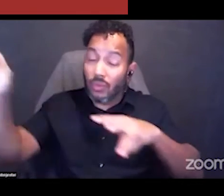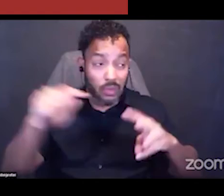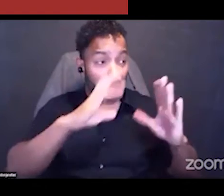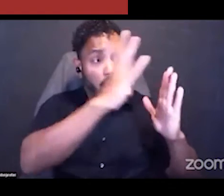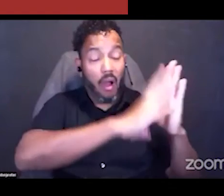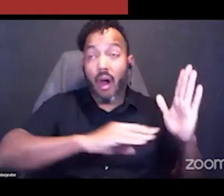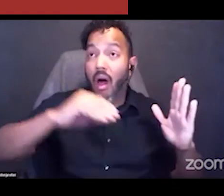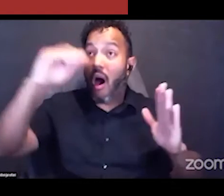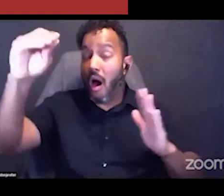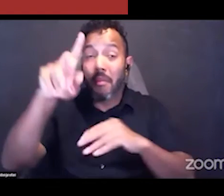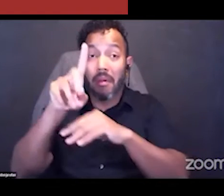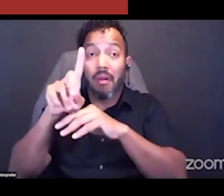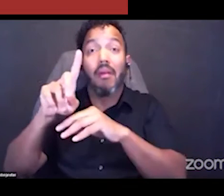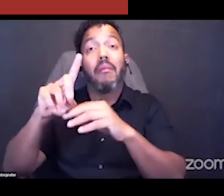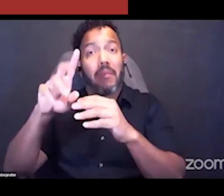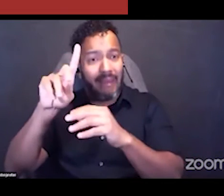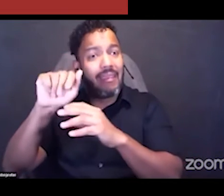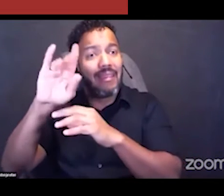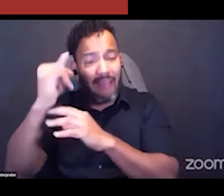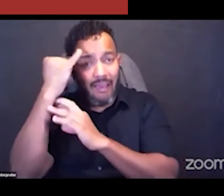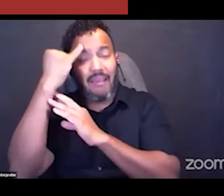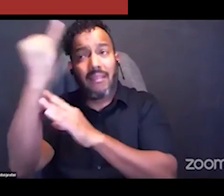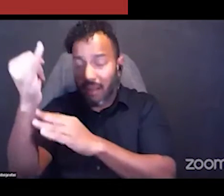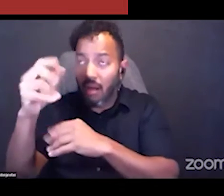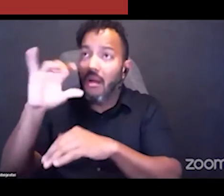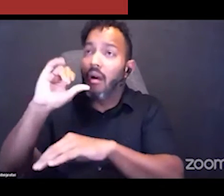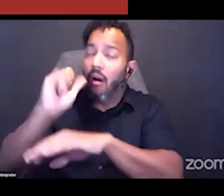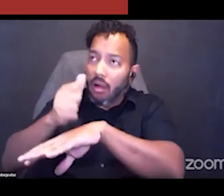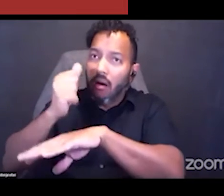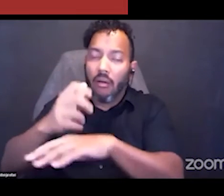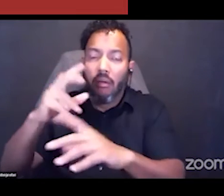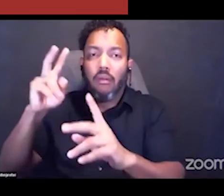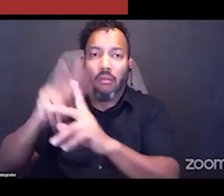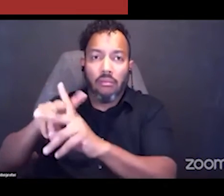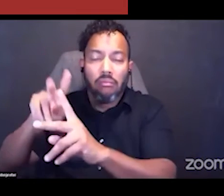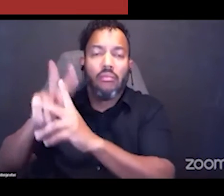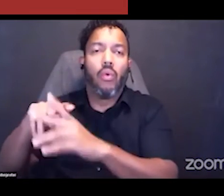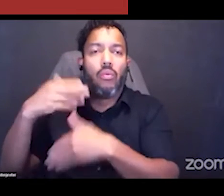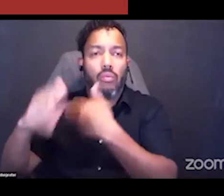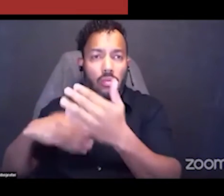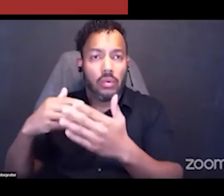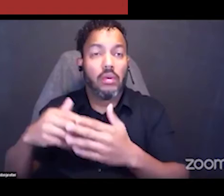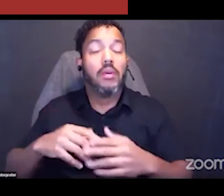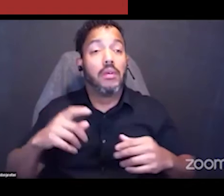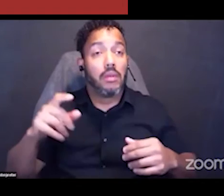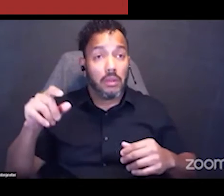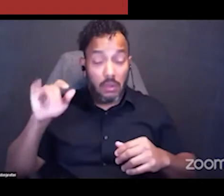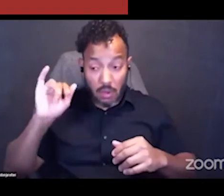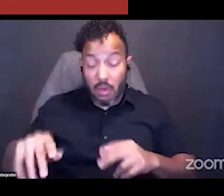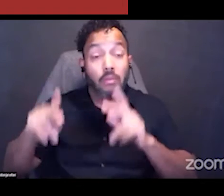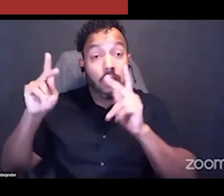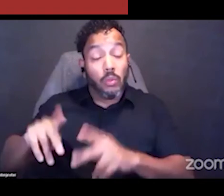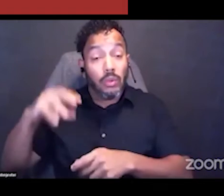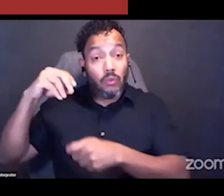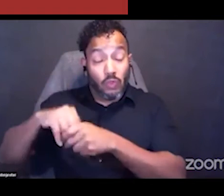he enabled other people who as he wanted to enter the priesthood and not be discriminated